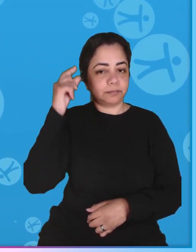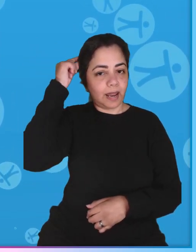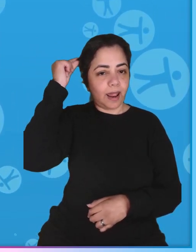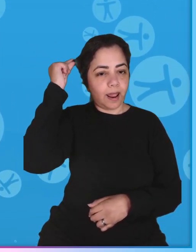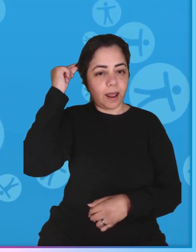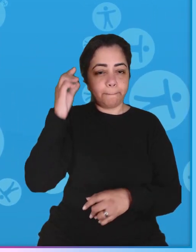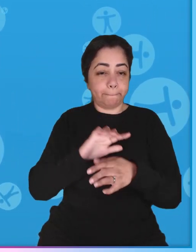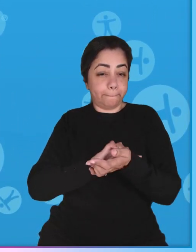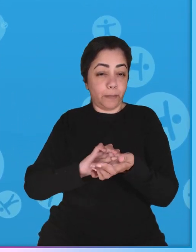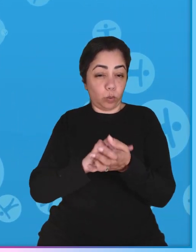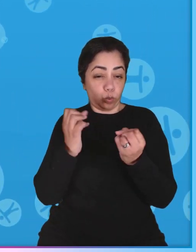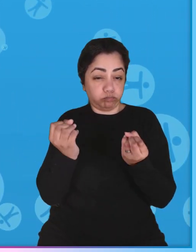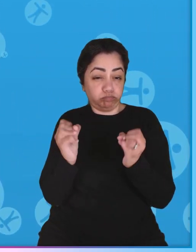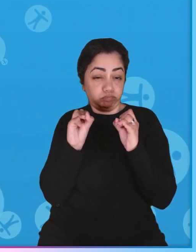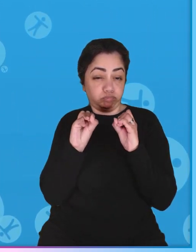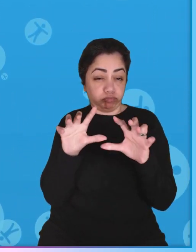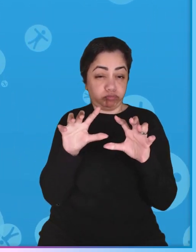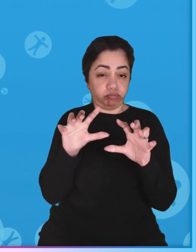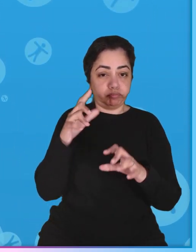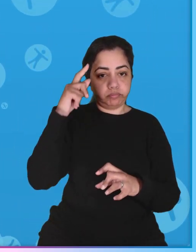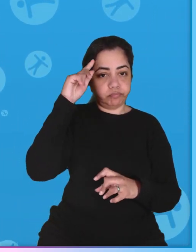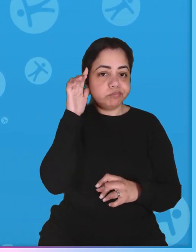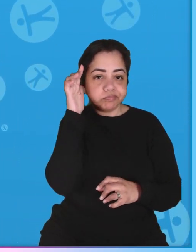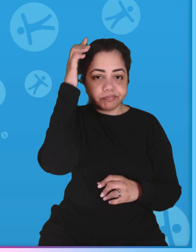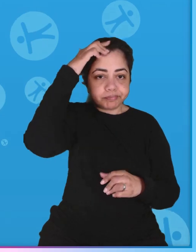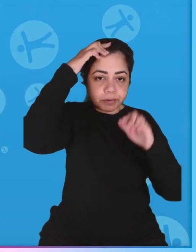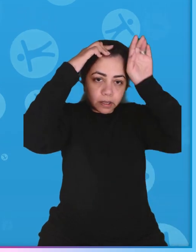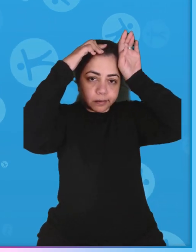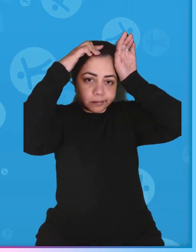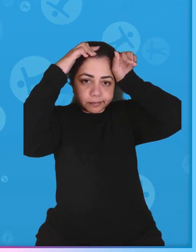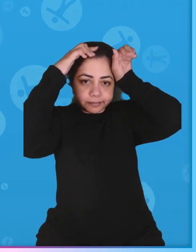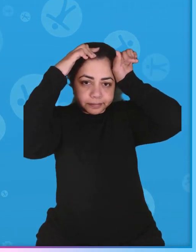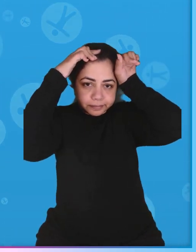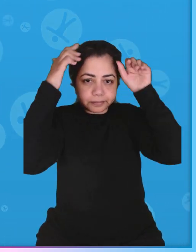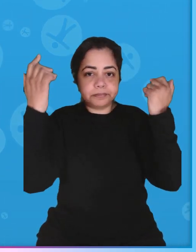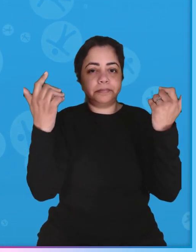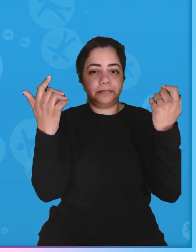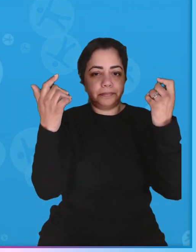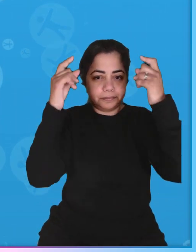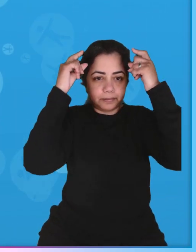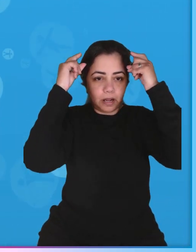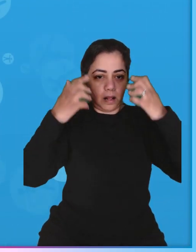standing in front of a blue, lightly animated, backdrop. I am a disabled gamer